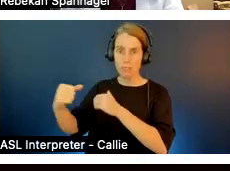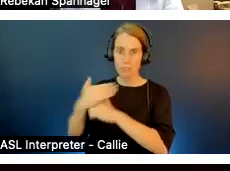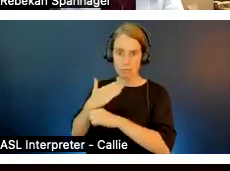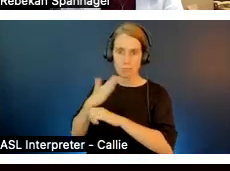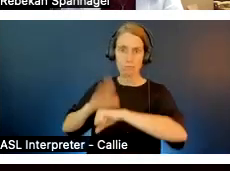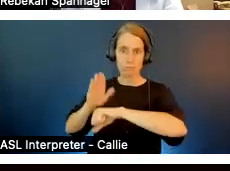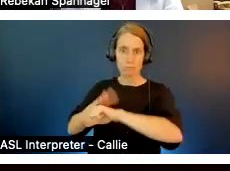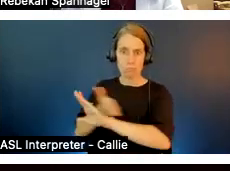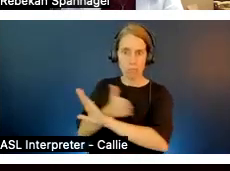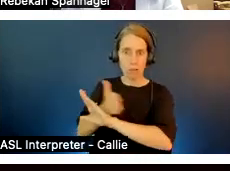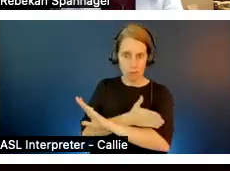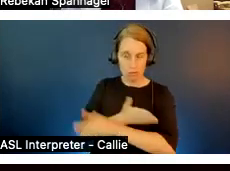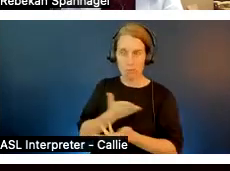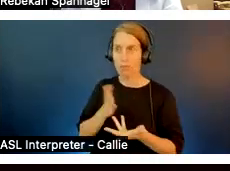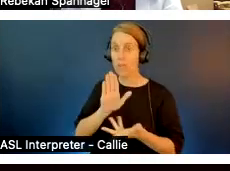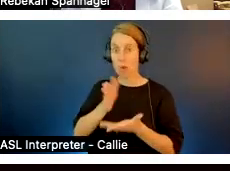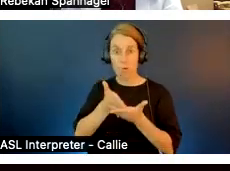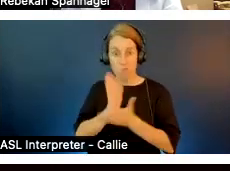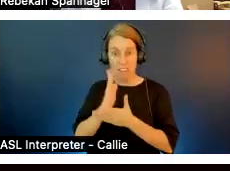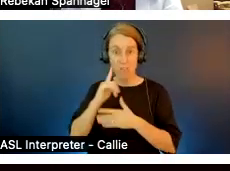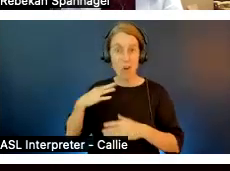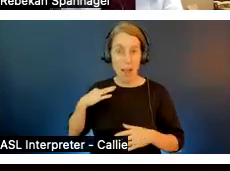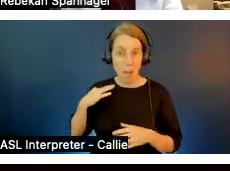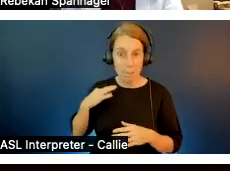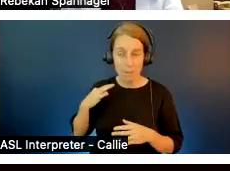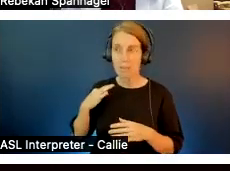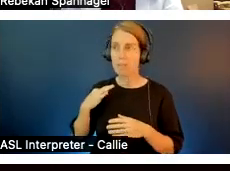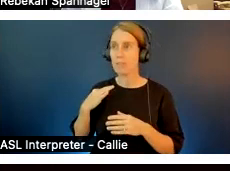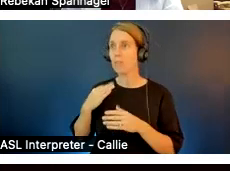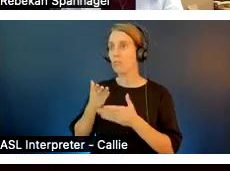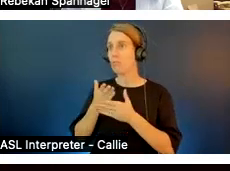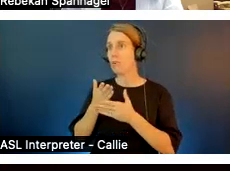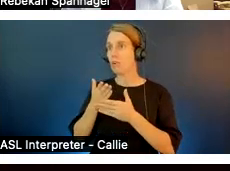or your applications or requests for a new service or a change in service